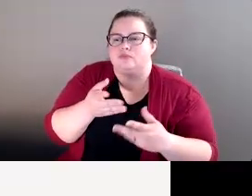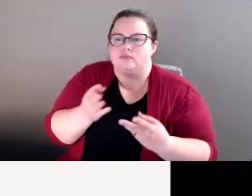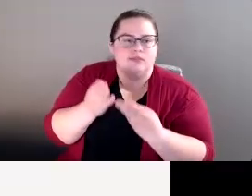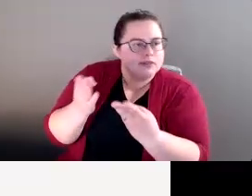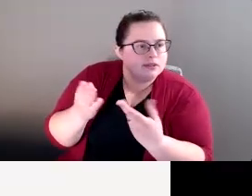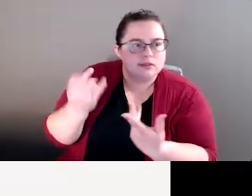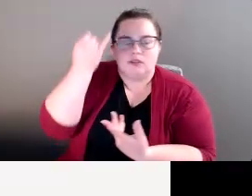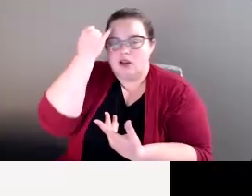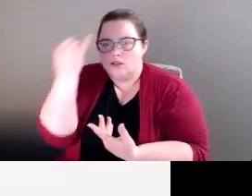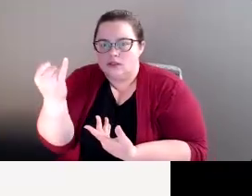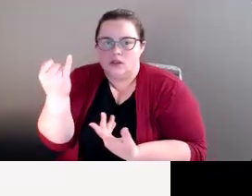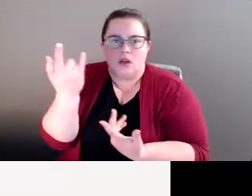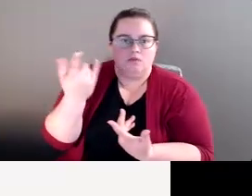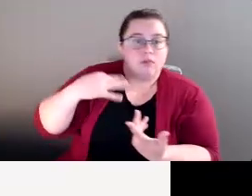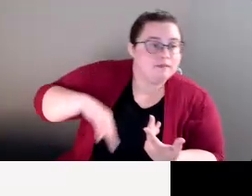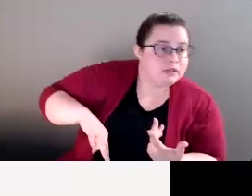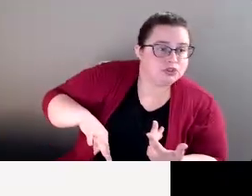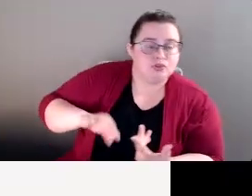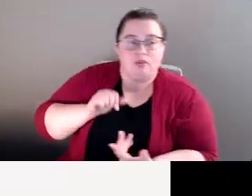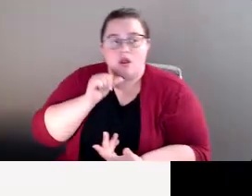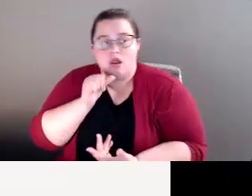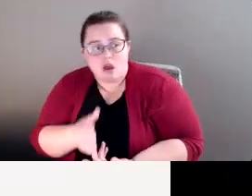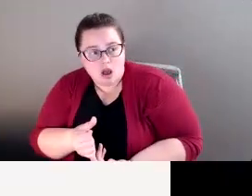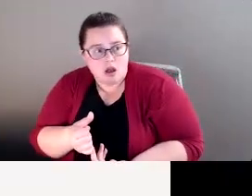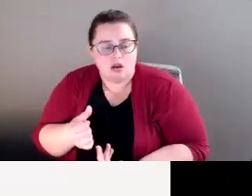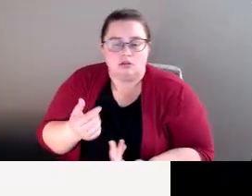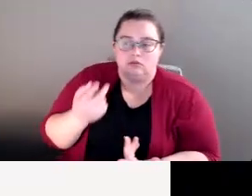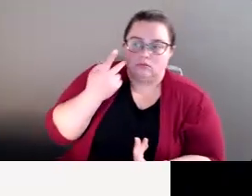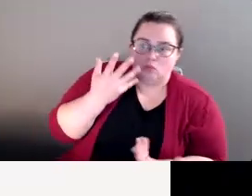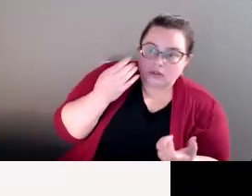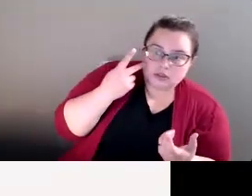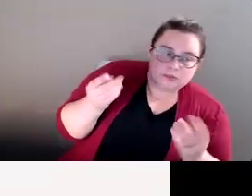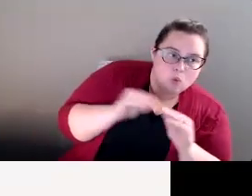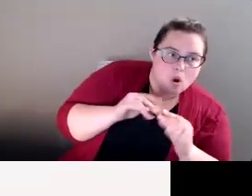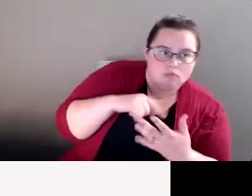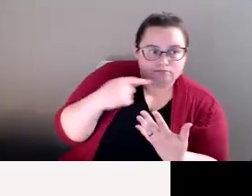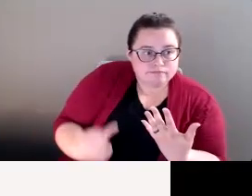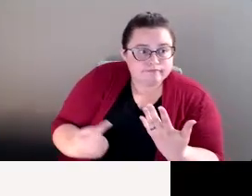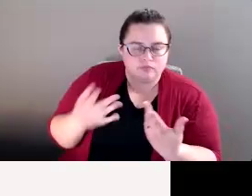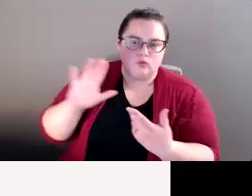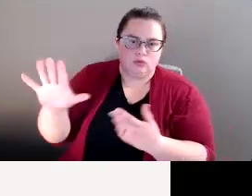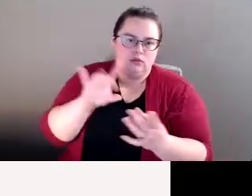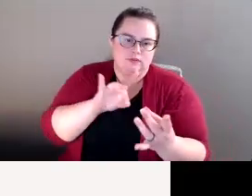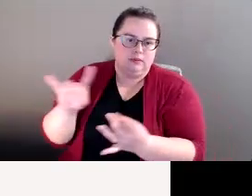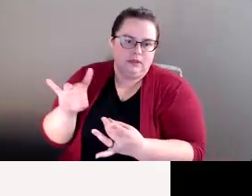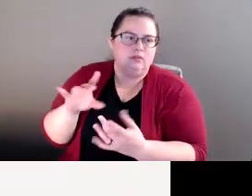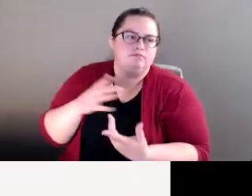Was it helpful? Was it not? What else would you like to see? Again, your feedback is greatly appreciated for this.